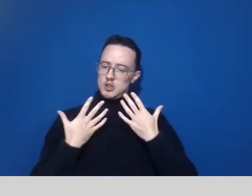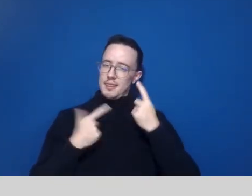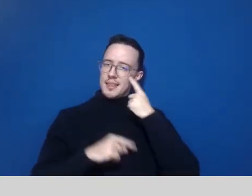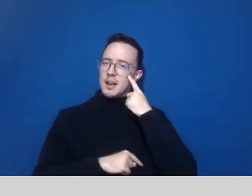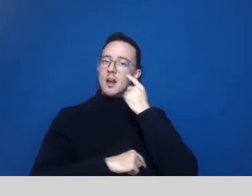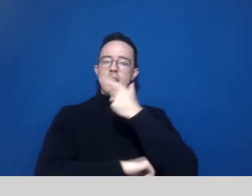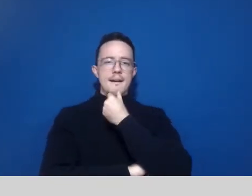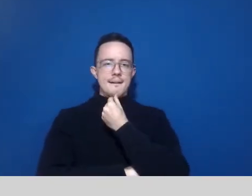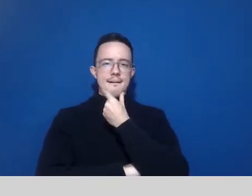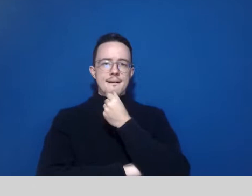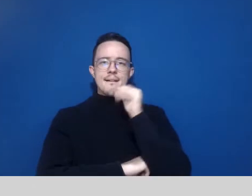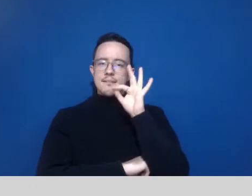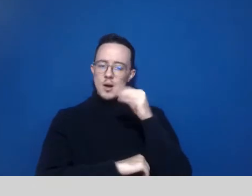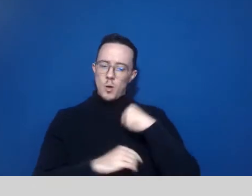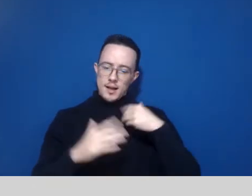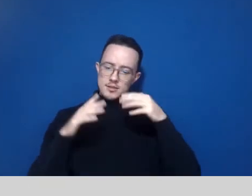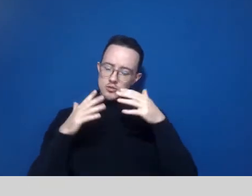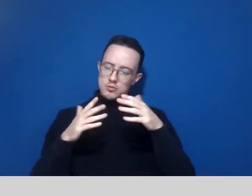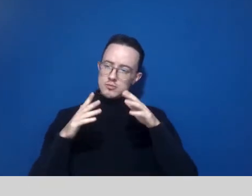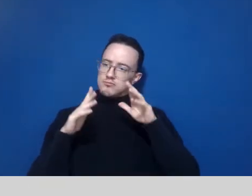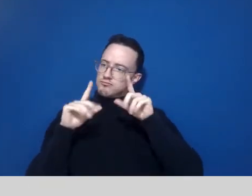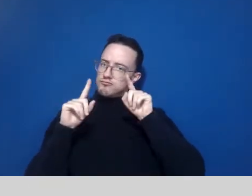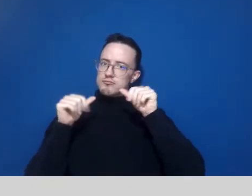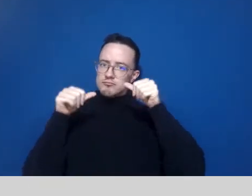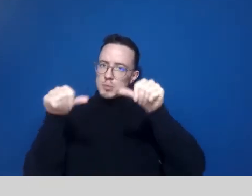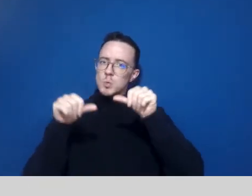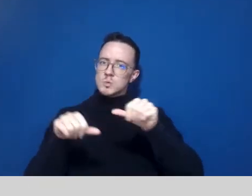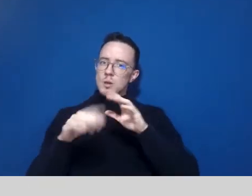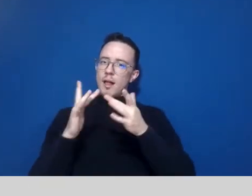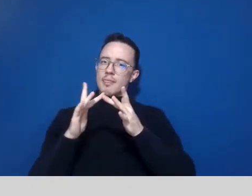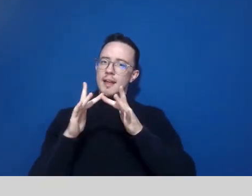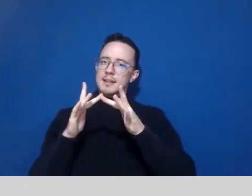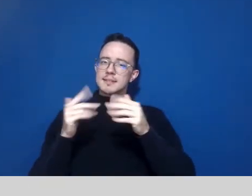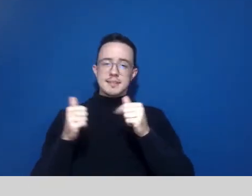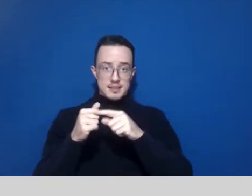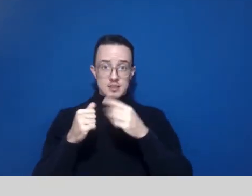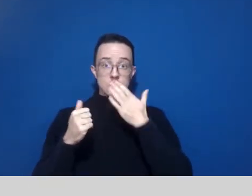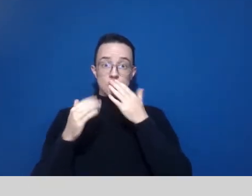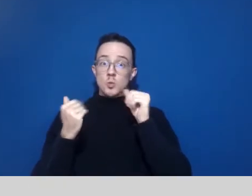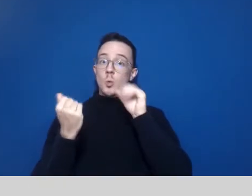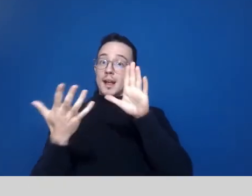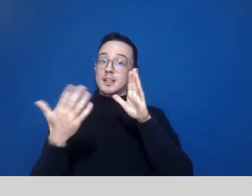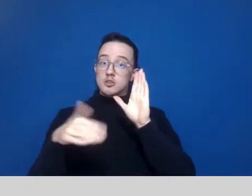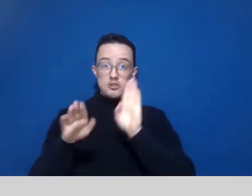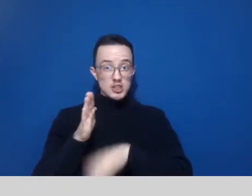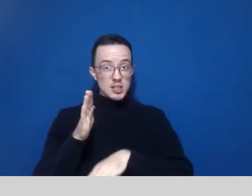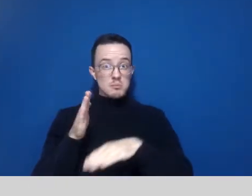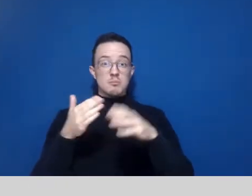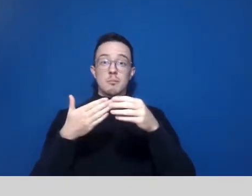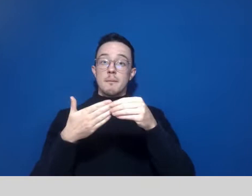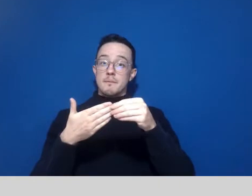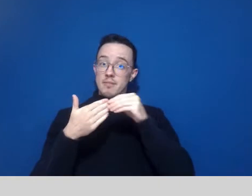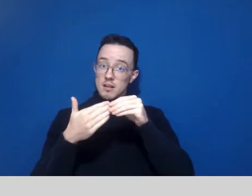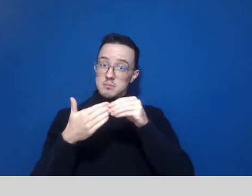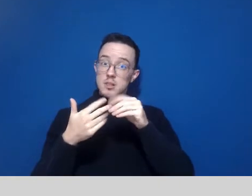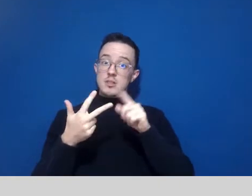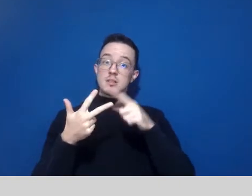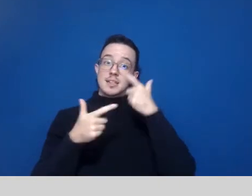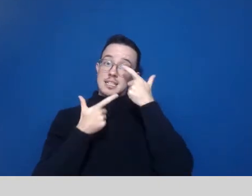If I want to publish data online, is this a way I can do it that's really cheap and flexible and interesting? So that's what I've been doing.